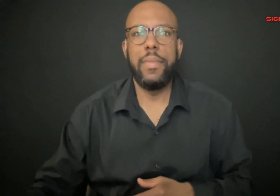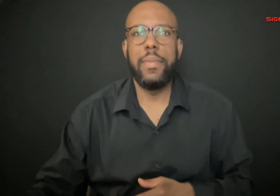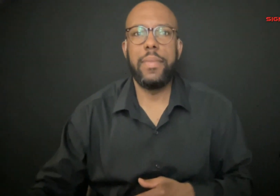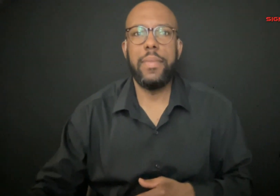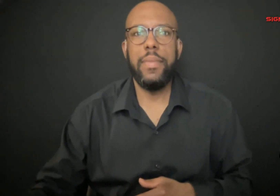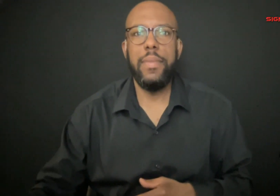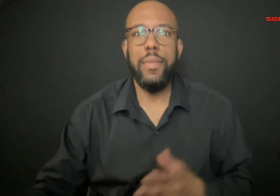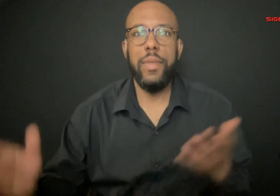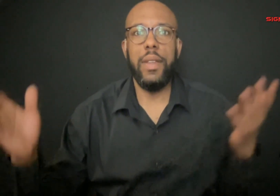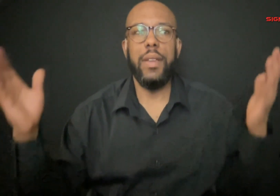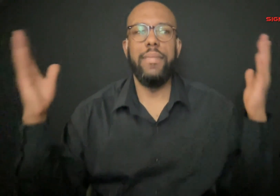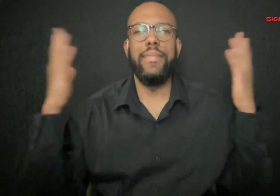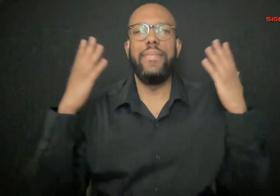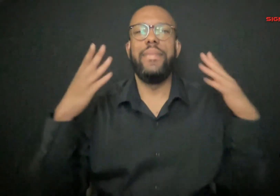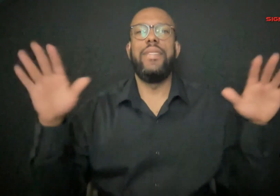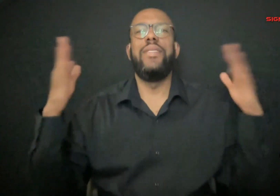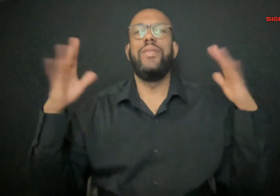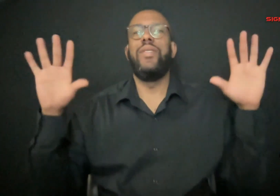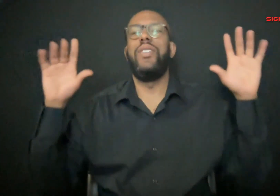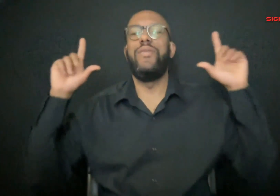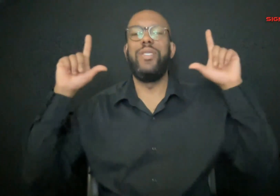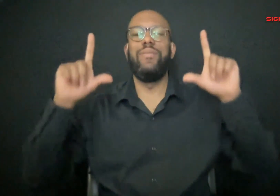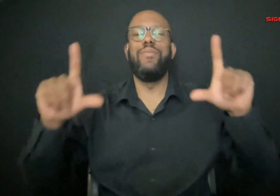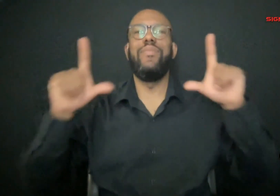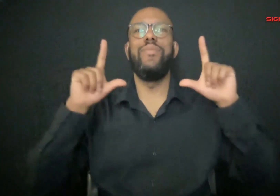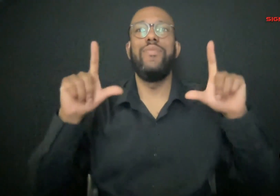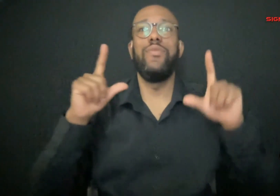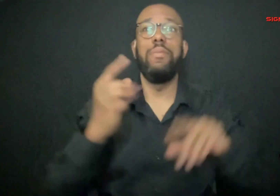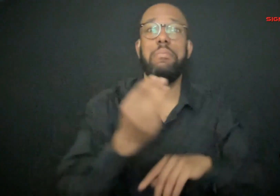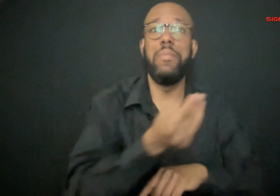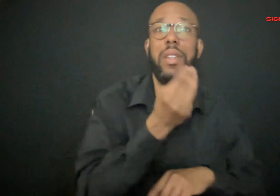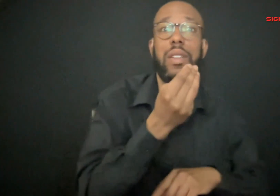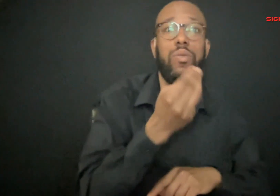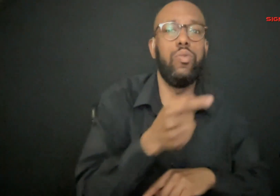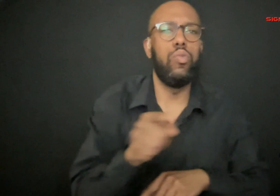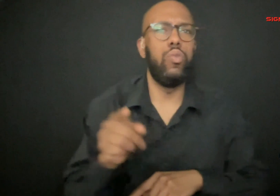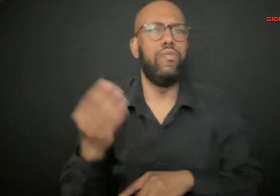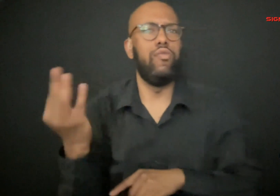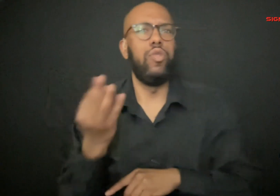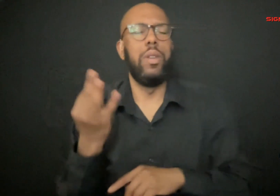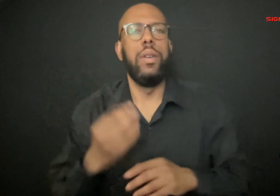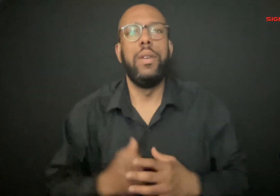if the temperatures are nice where you live today is the perfect day to get your hands dirty